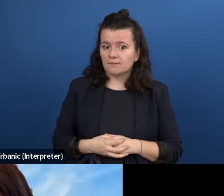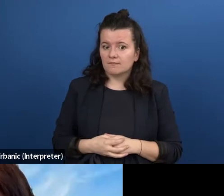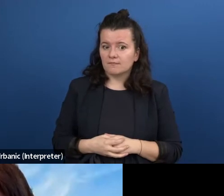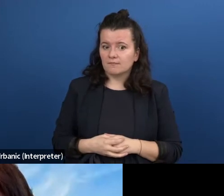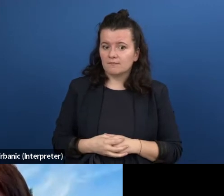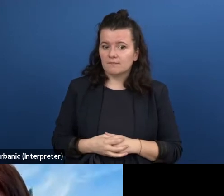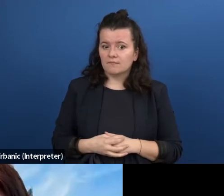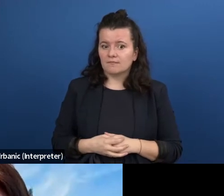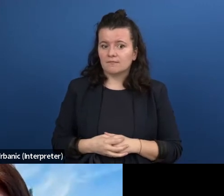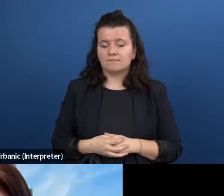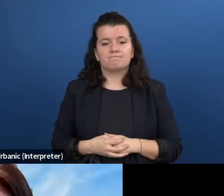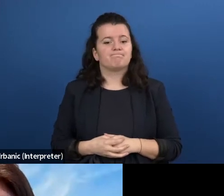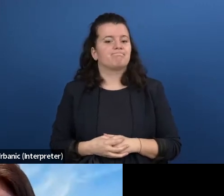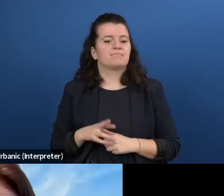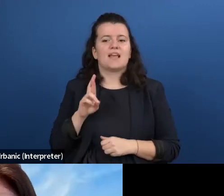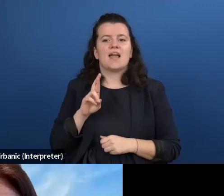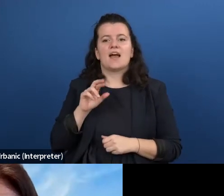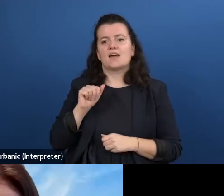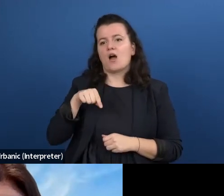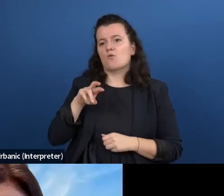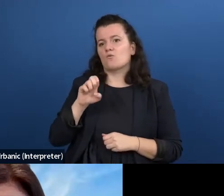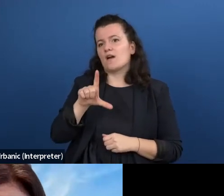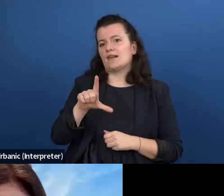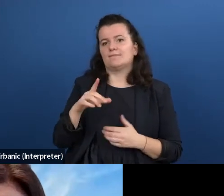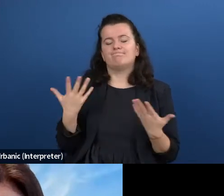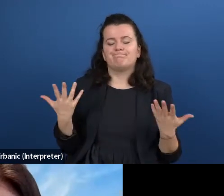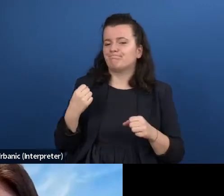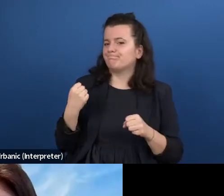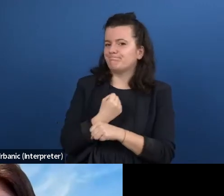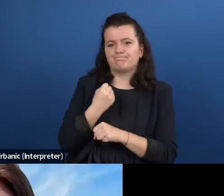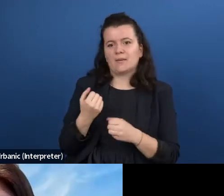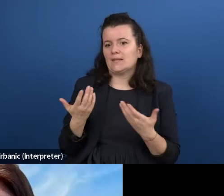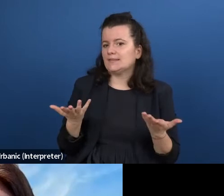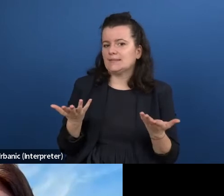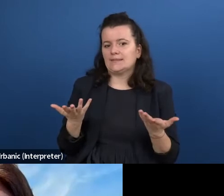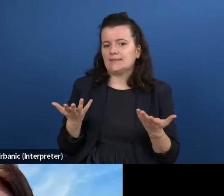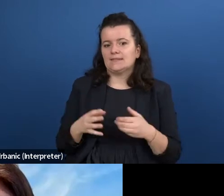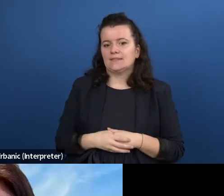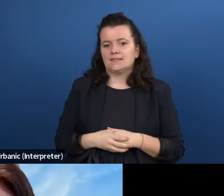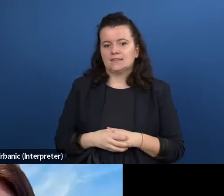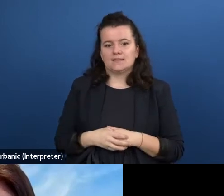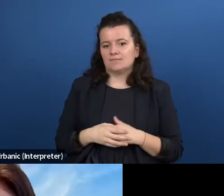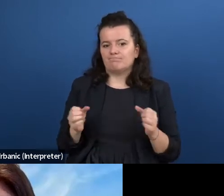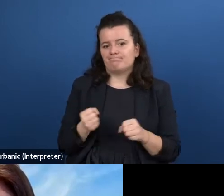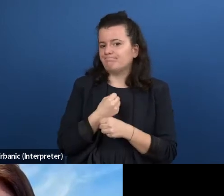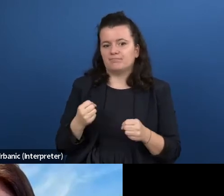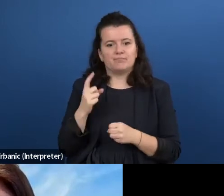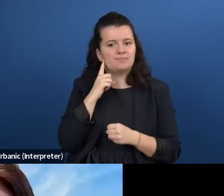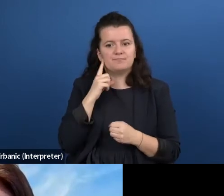We can't hear you. Maybe Ana, if you want to move on with the event.